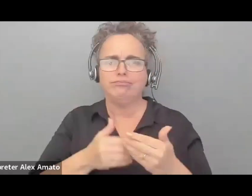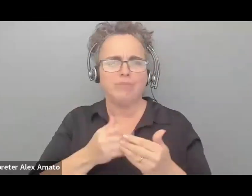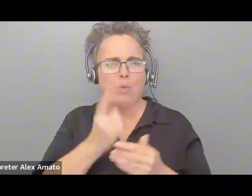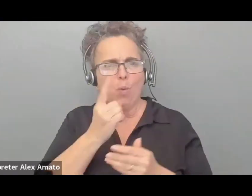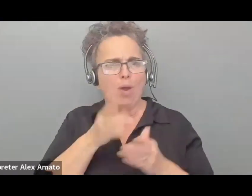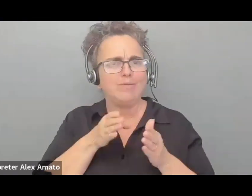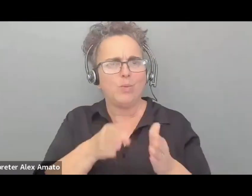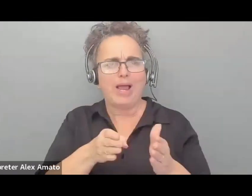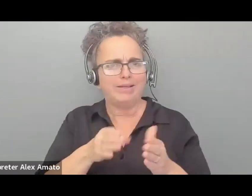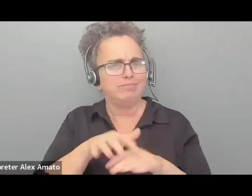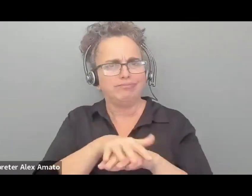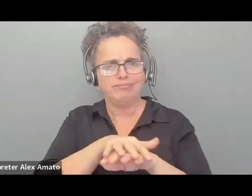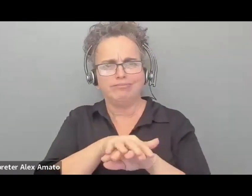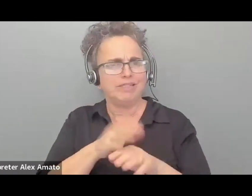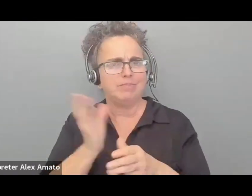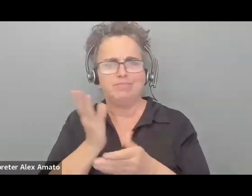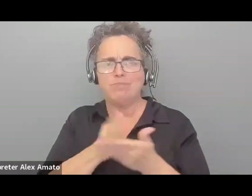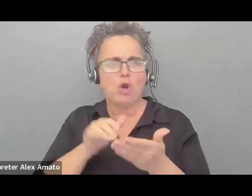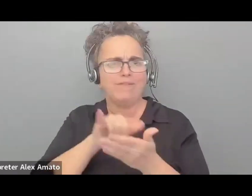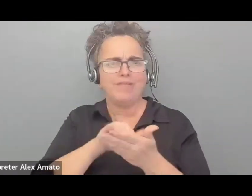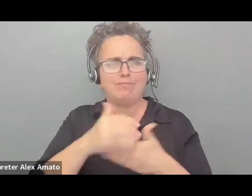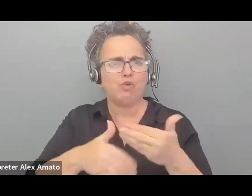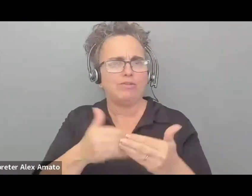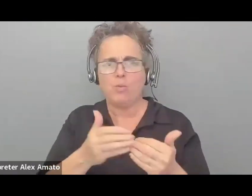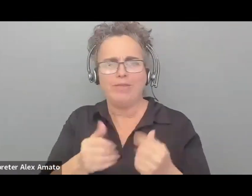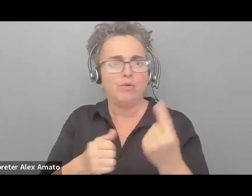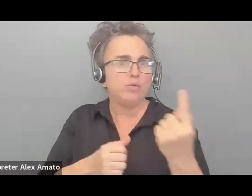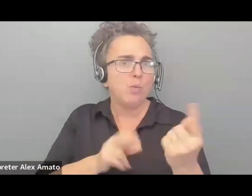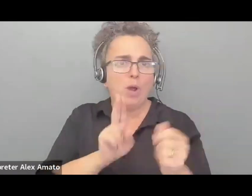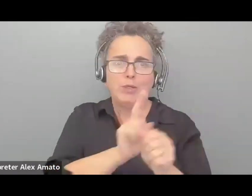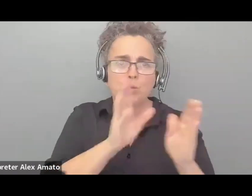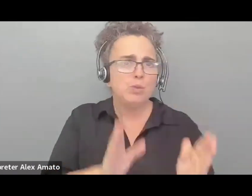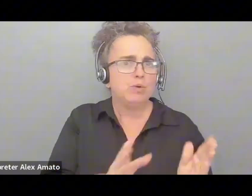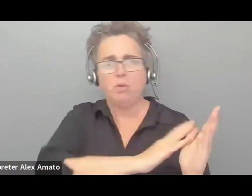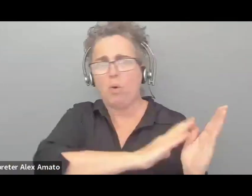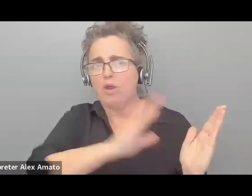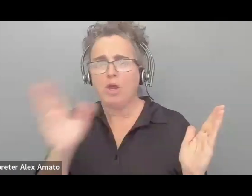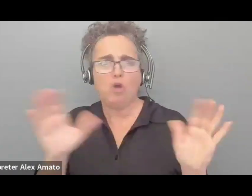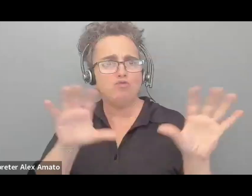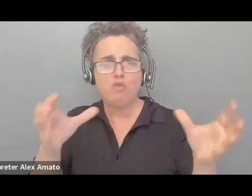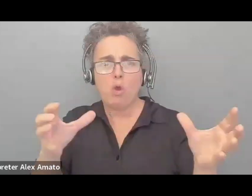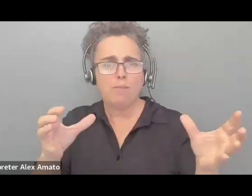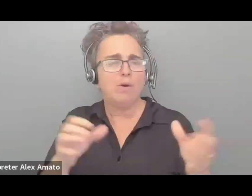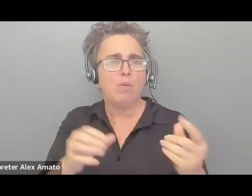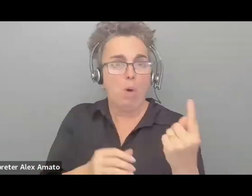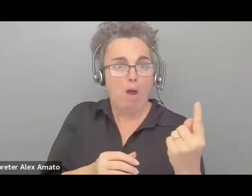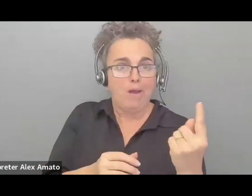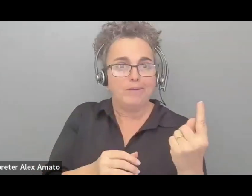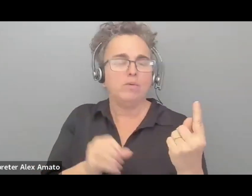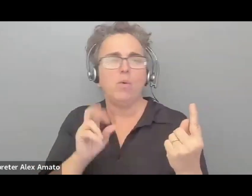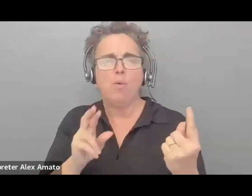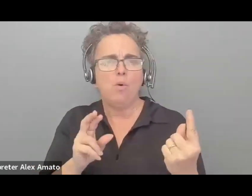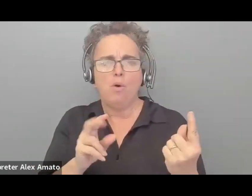whether it's one user in a broader group or different needs that you reflect in.